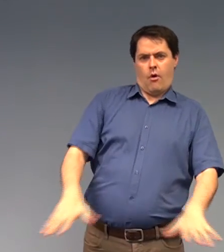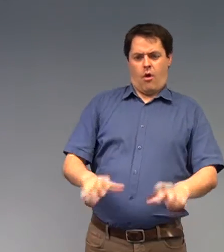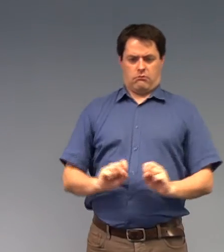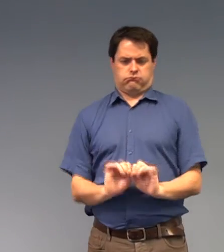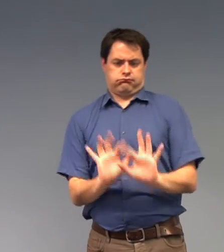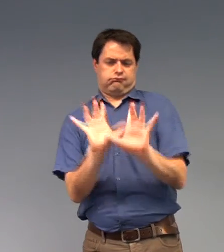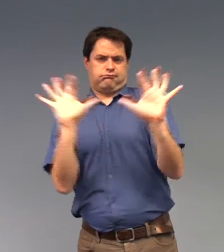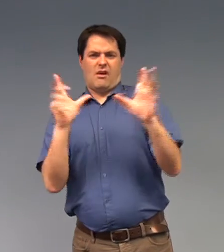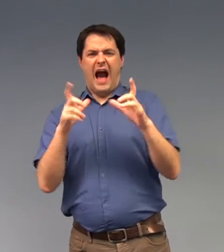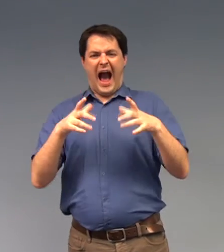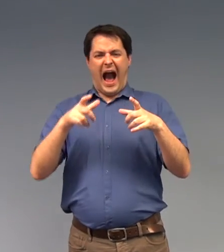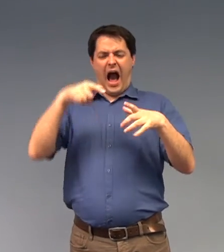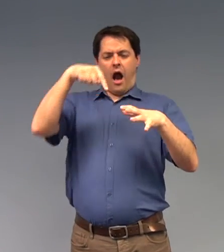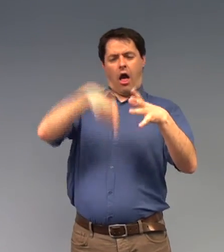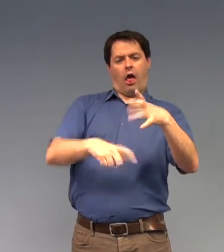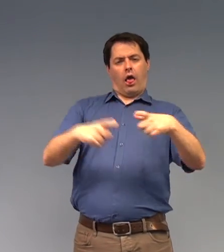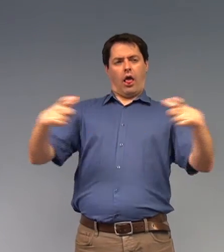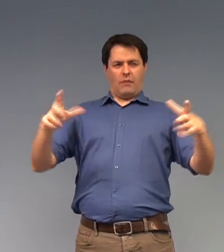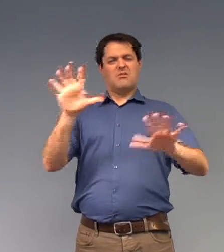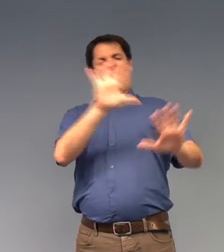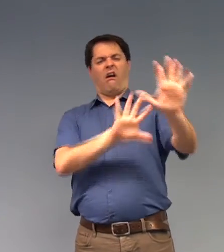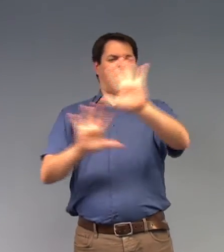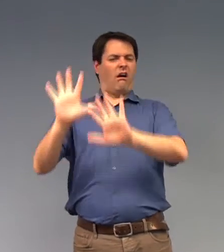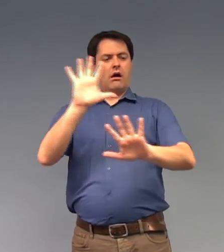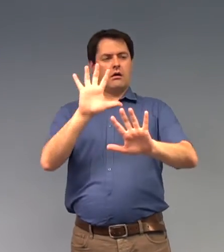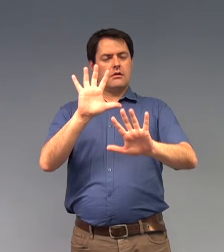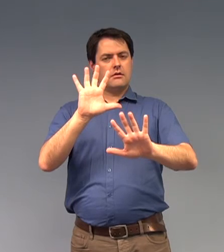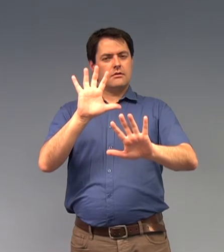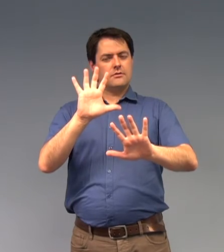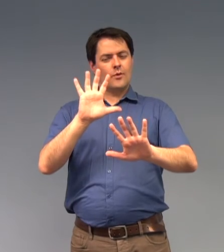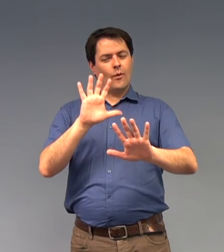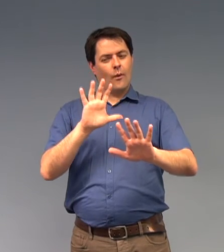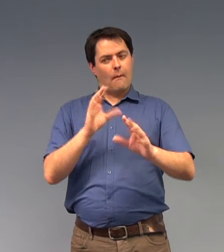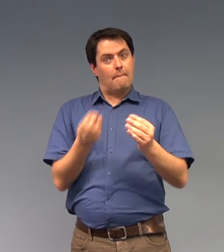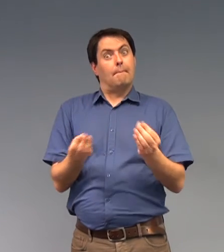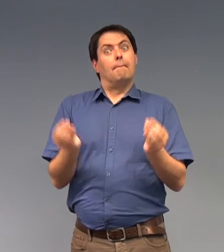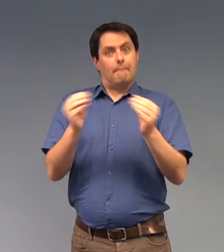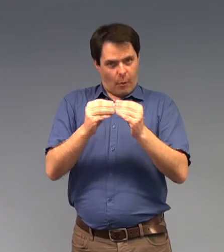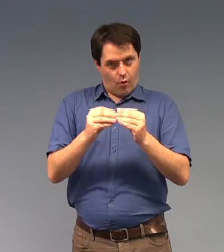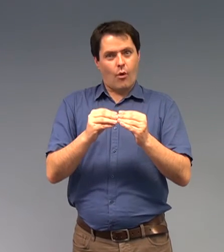because it was vague enough to satisfy the audience's cognitive load.